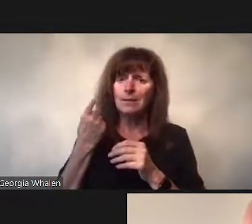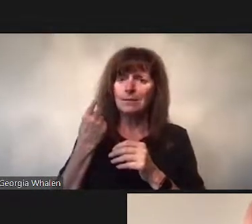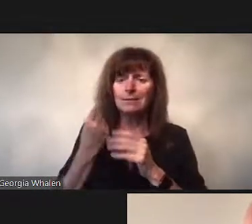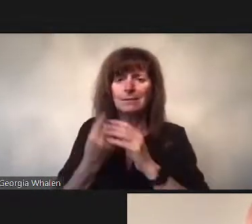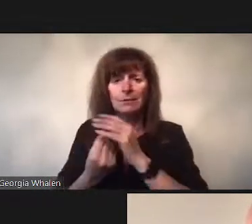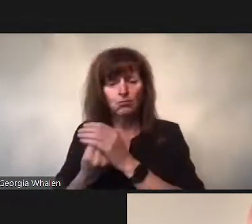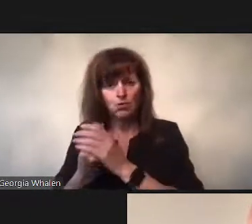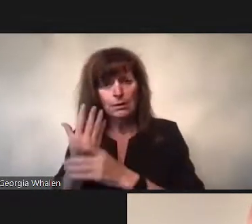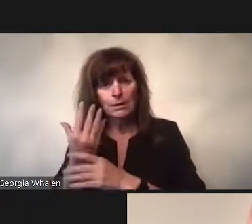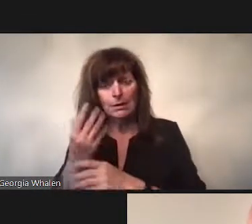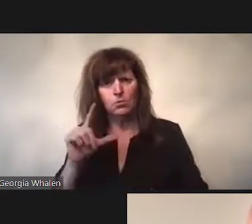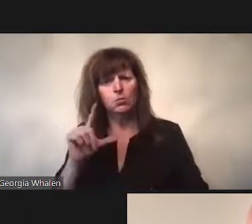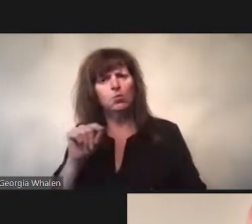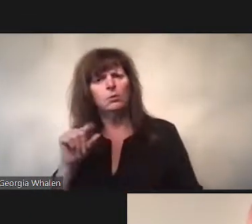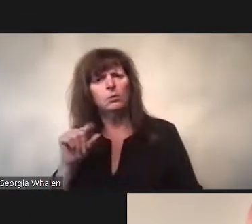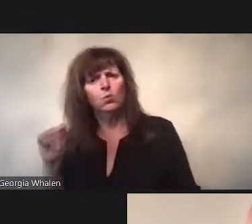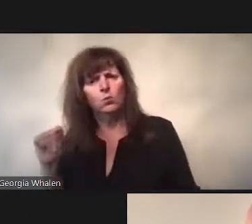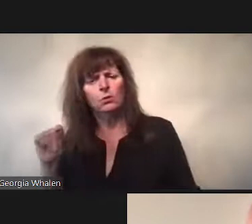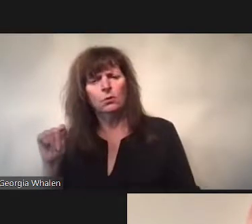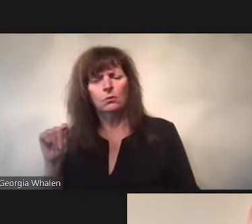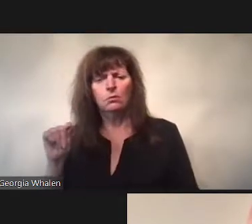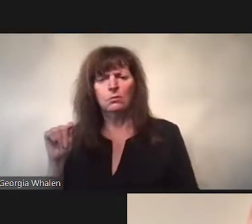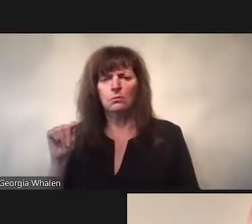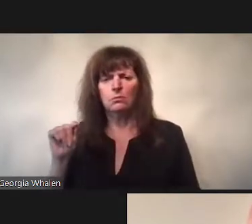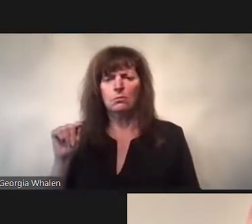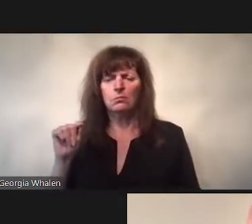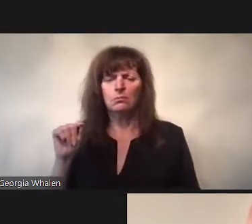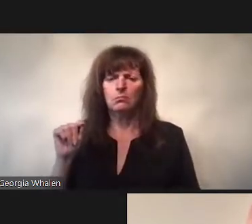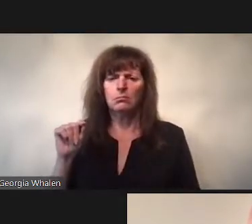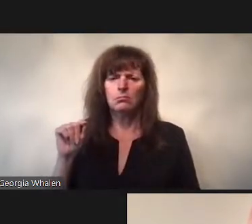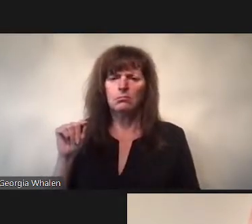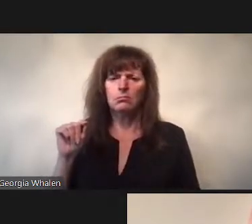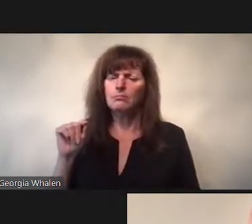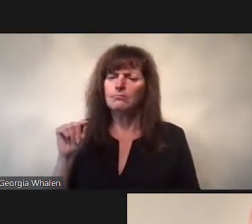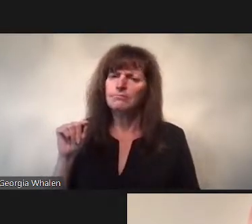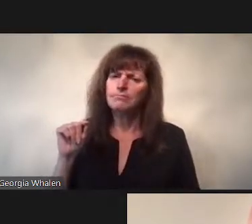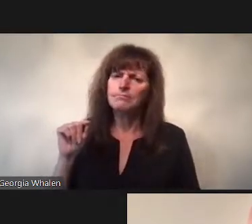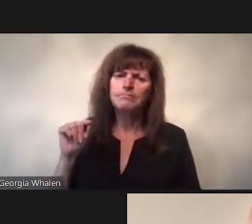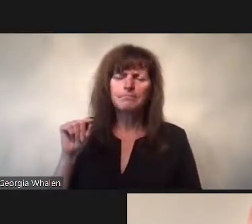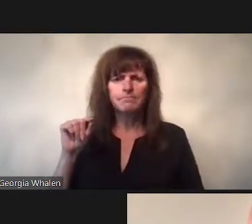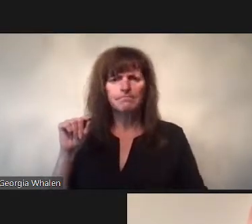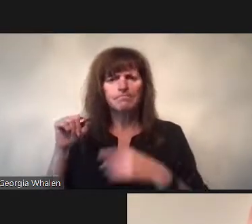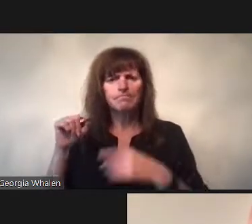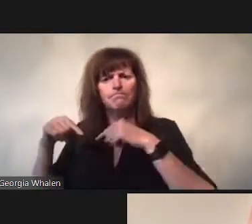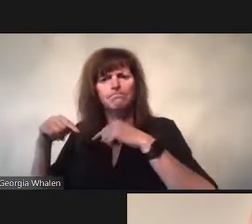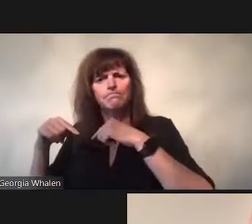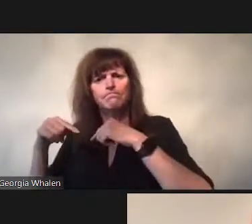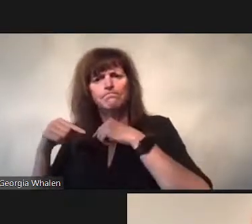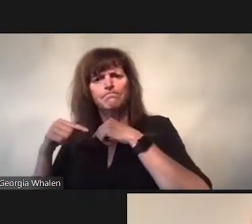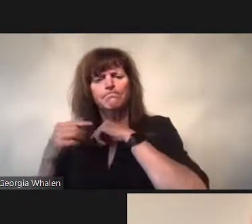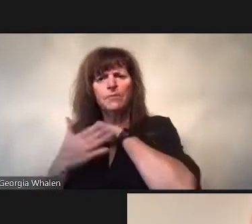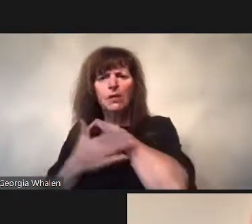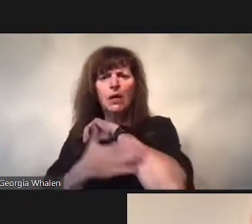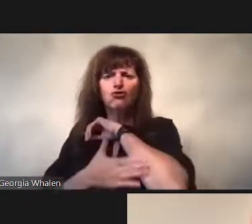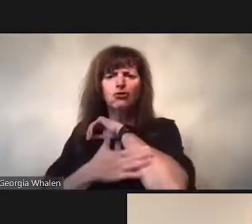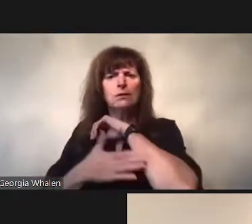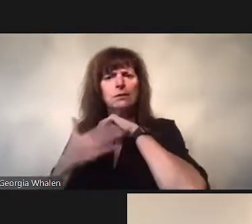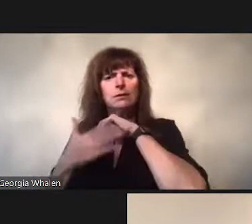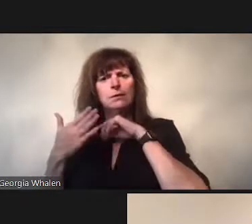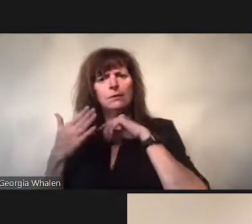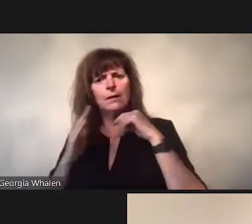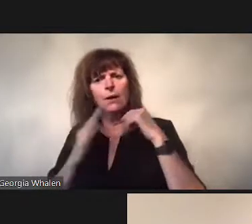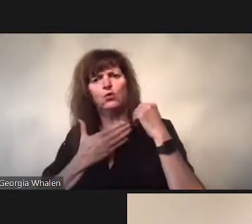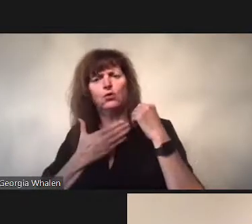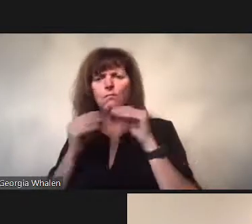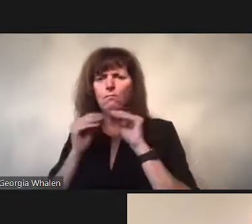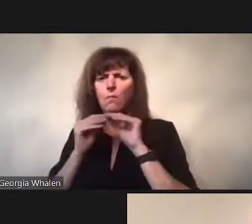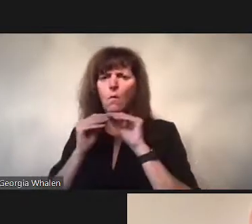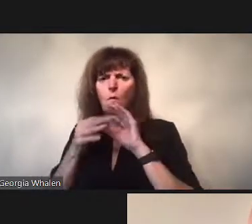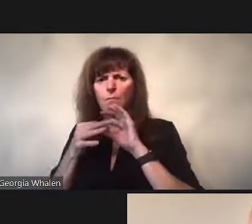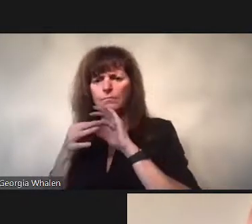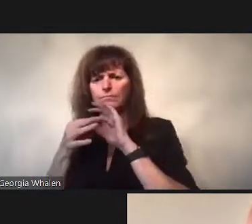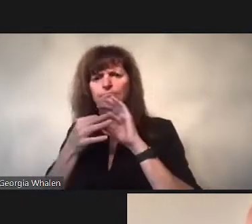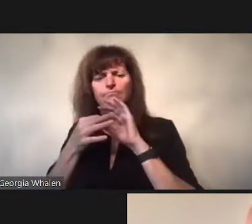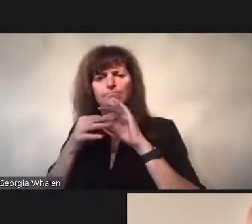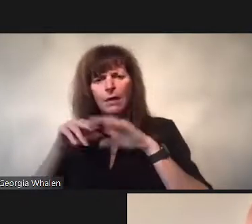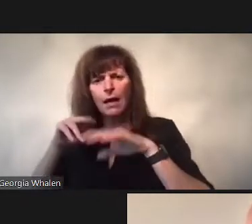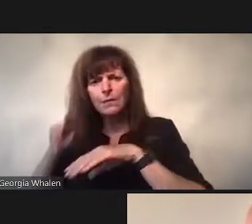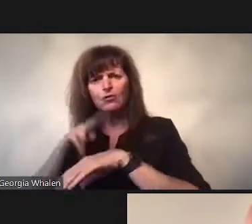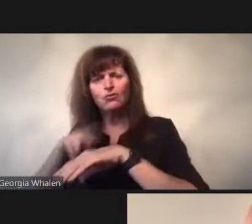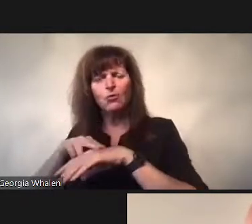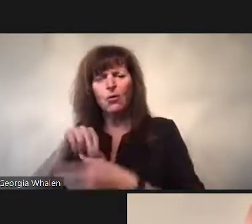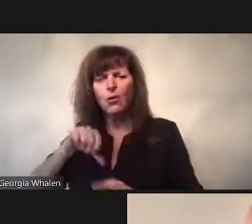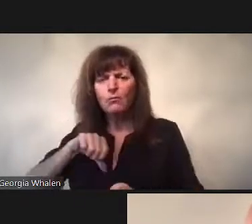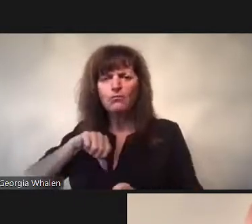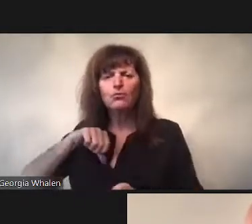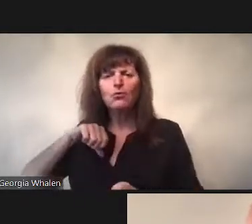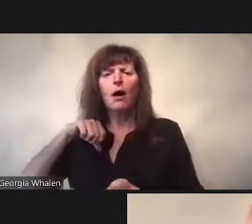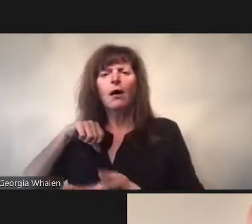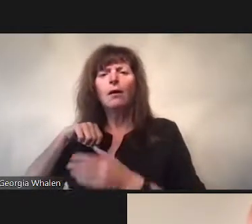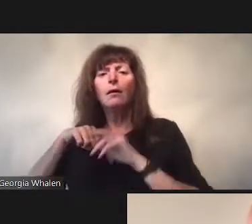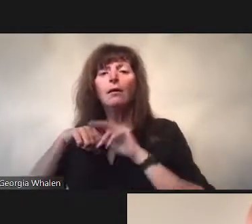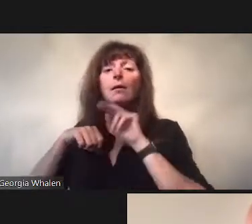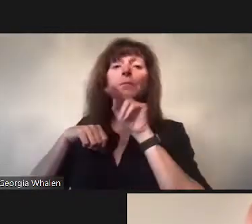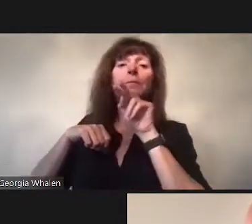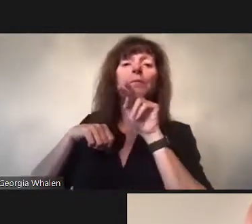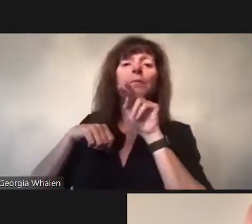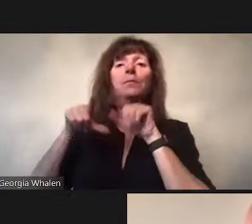it’s increased.